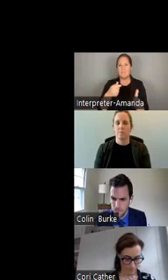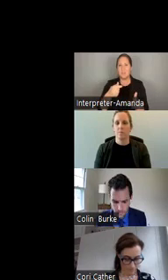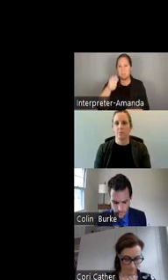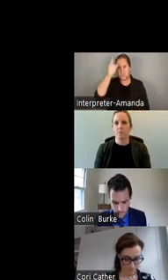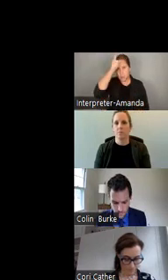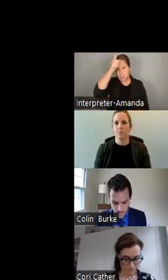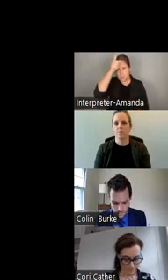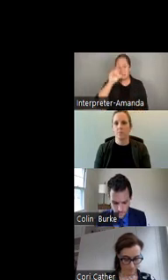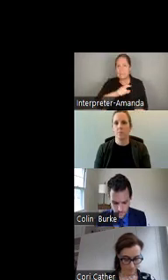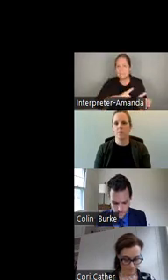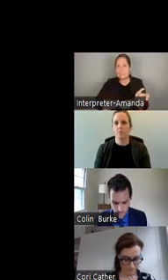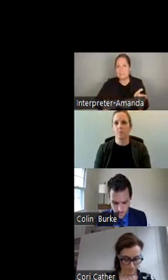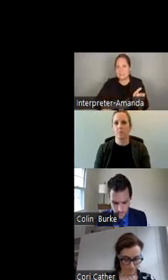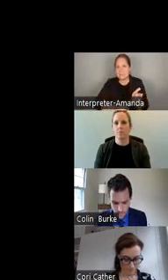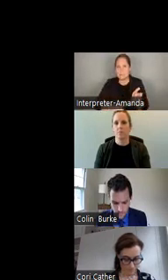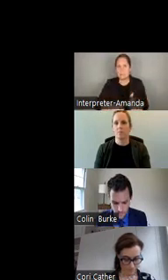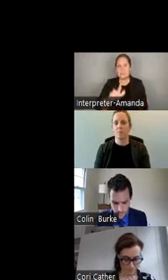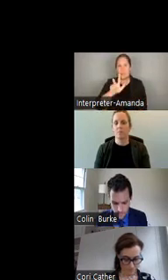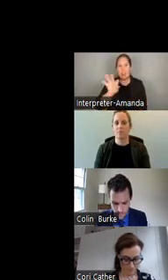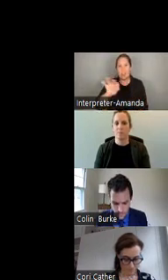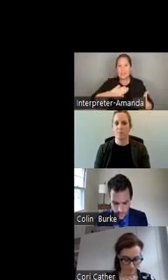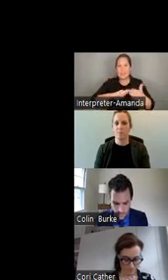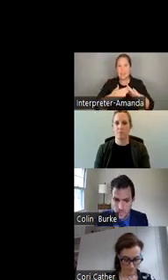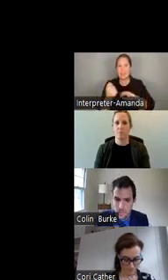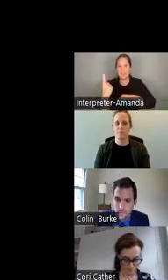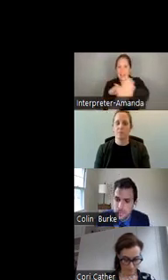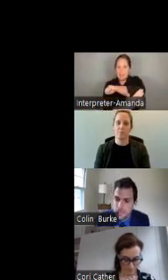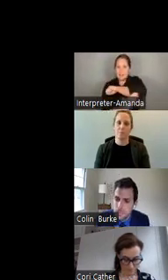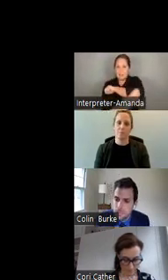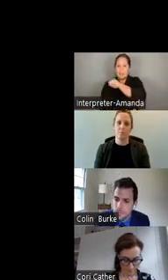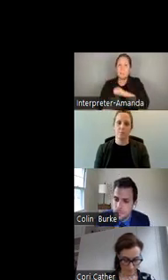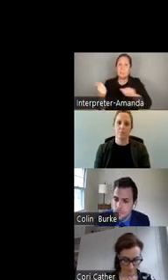studies in 11 different countries found that the most common mental illness and substance